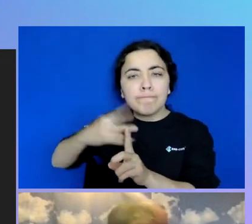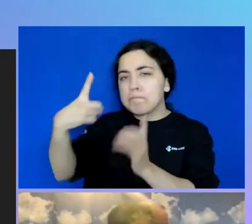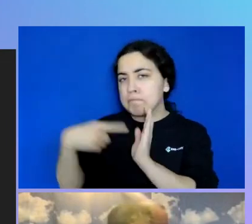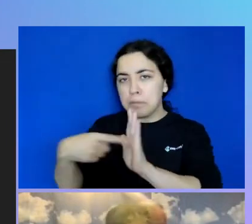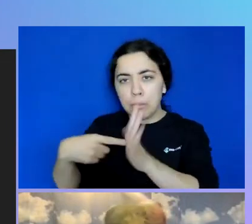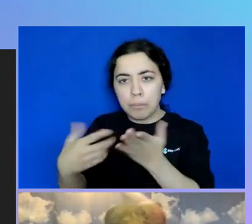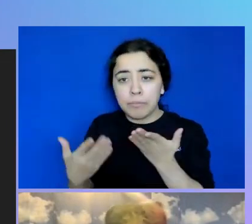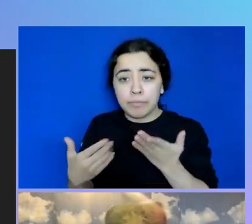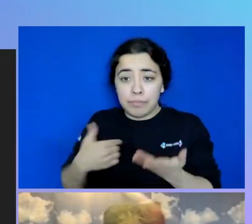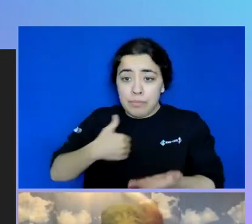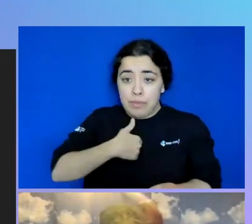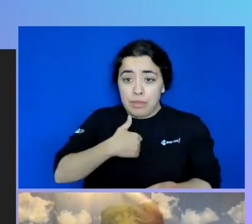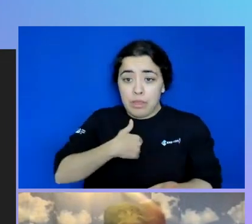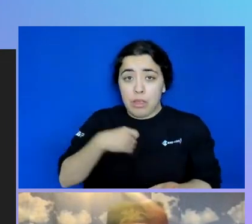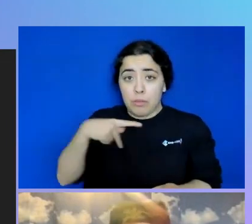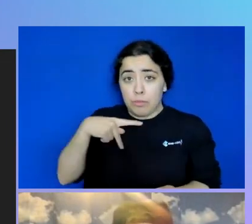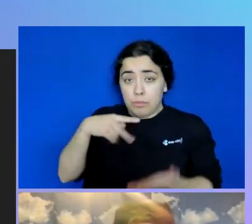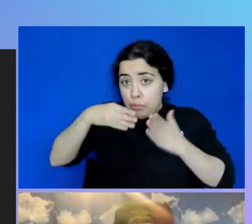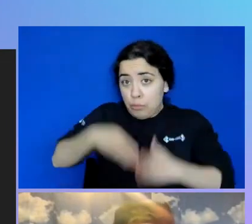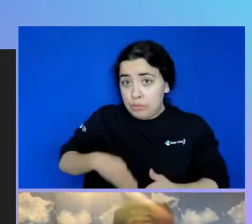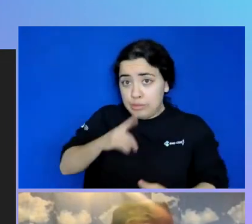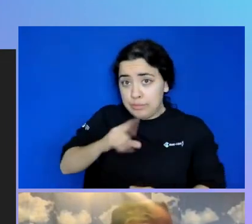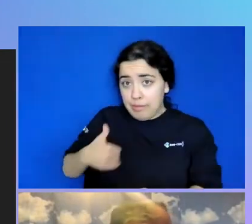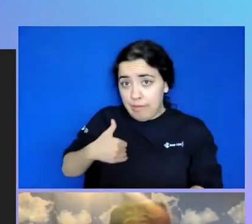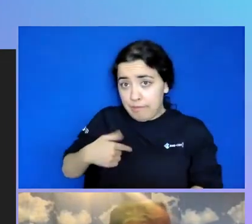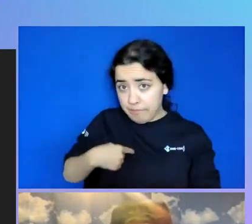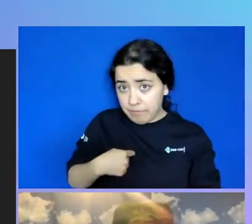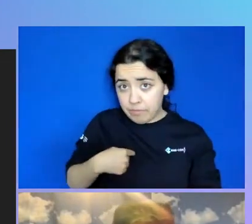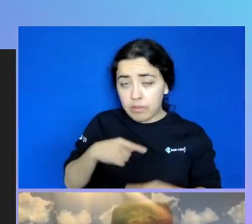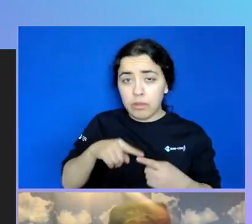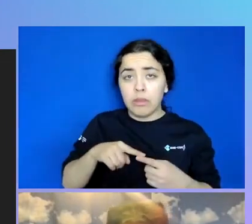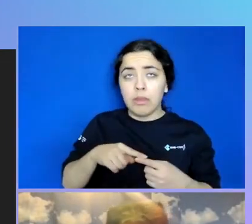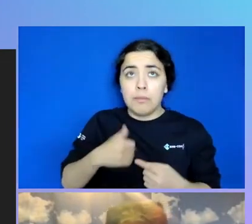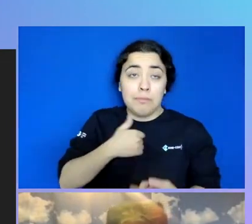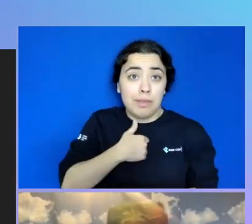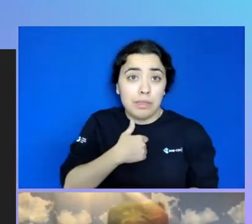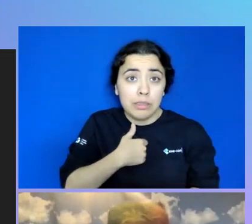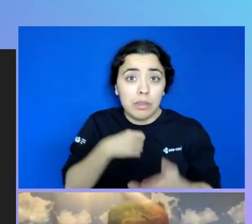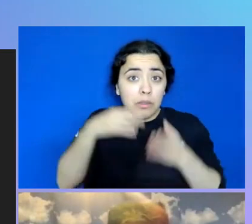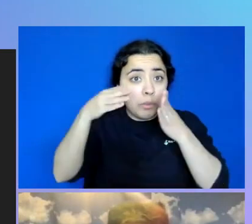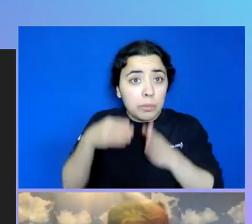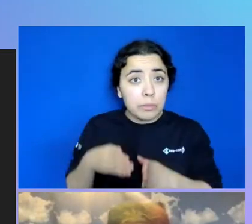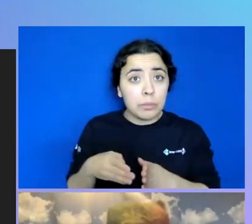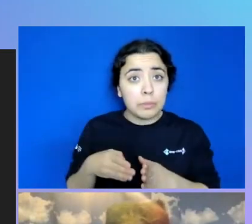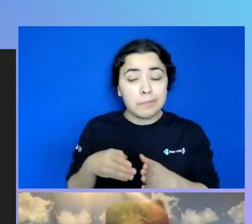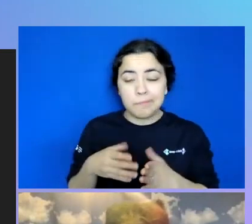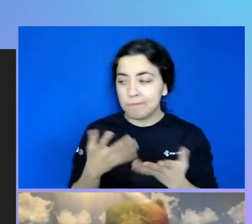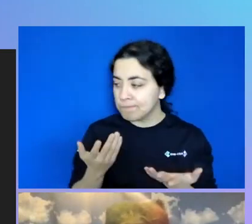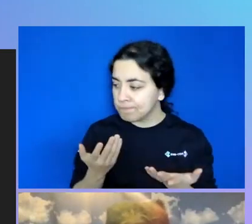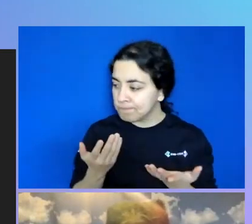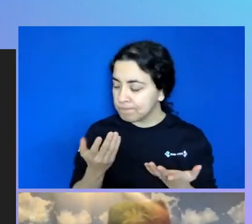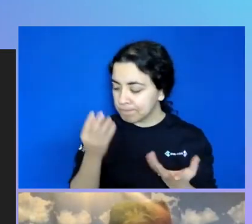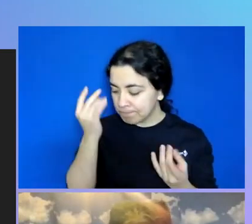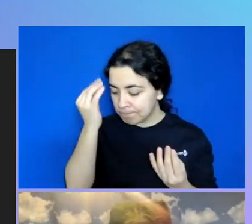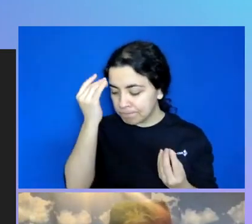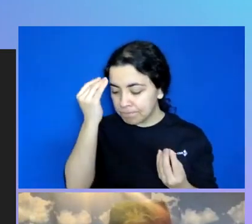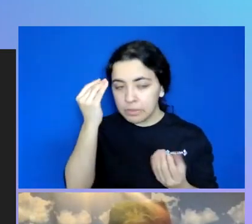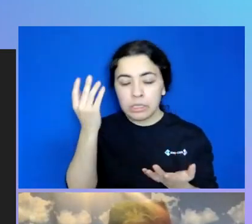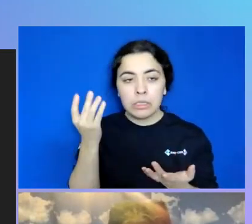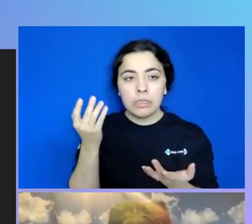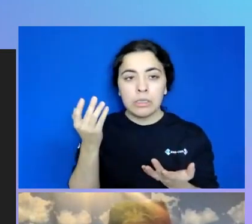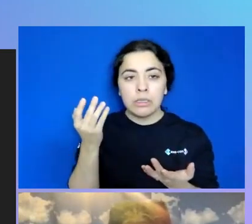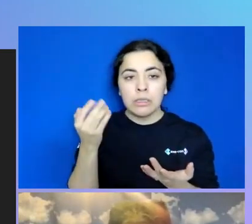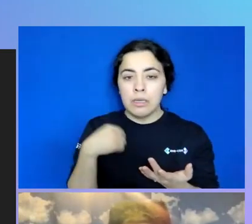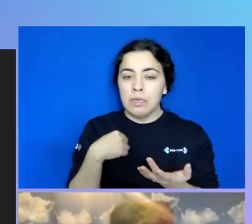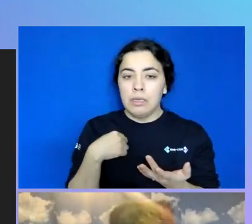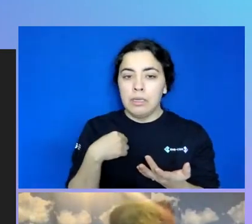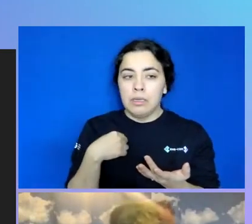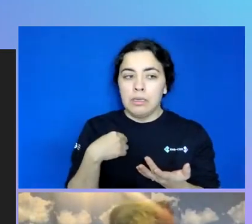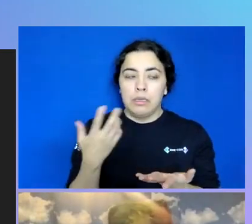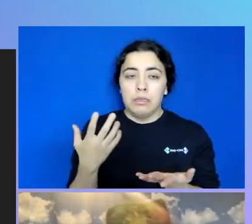person with a disability or, uh,